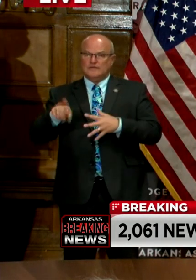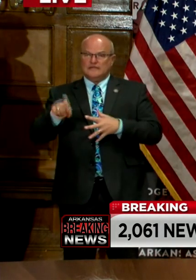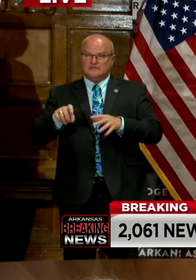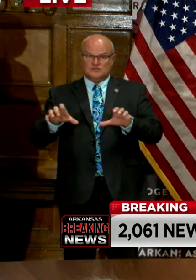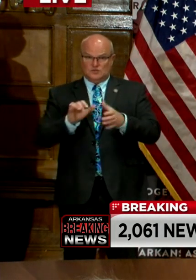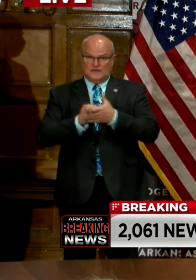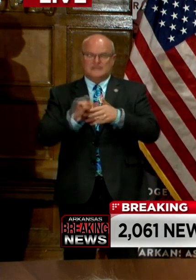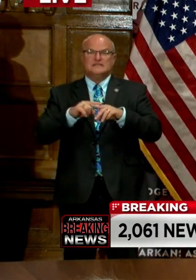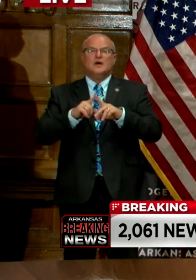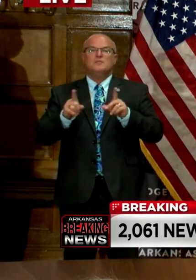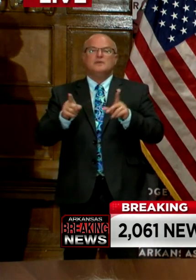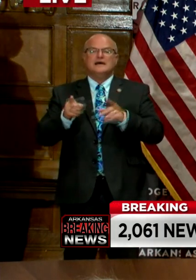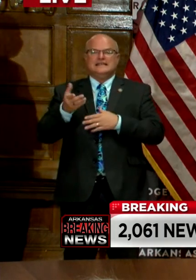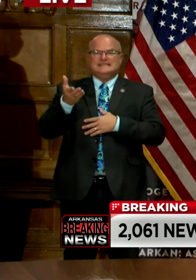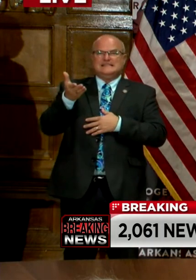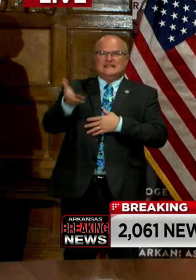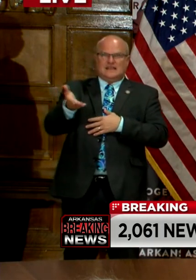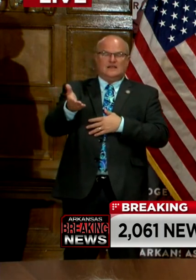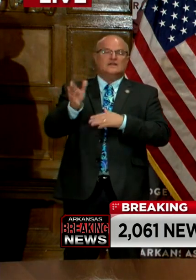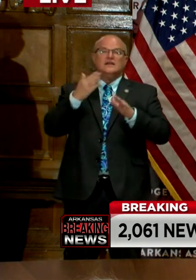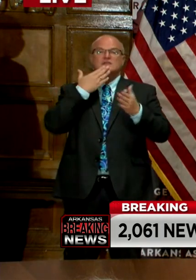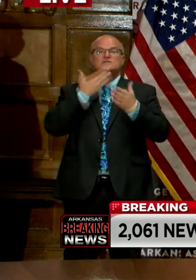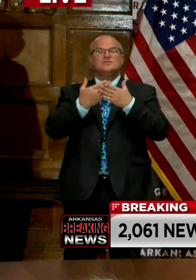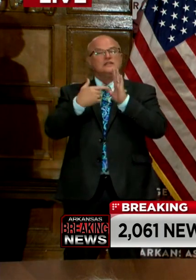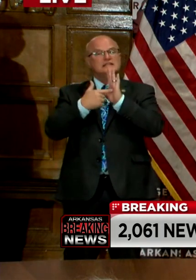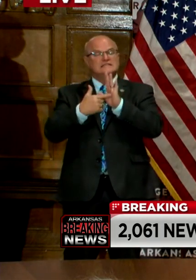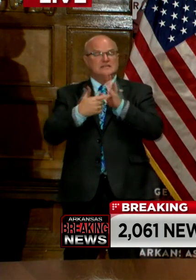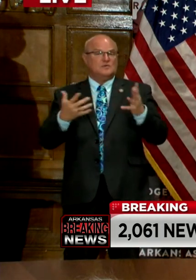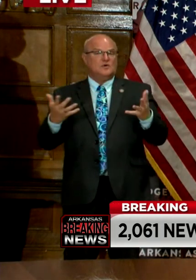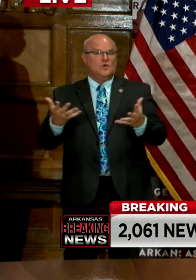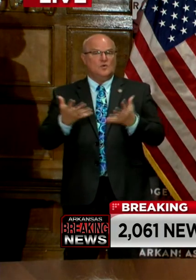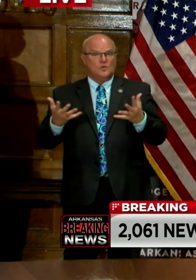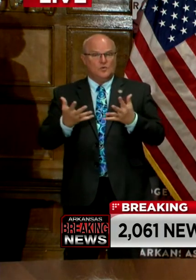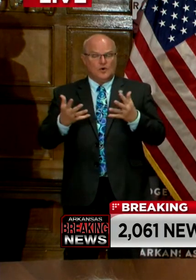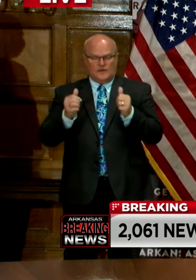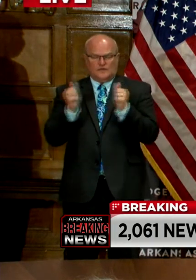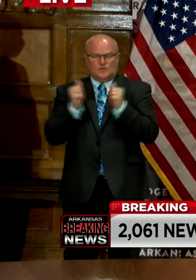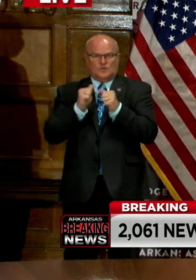LIKE I SAID, THIS HAS NOT BEEN WE'RE LOOKING AT THE RESOURCES NECESSARY TO DO THIS.